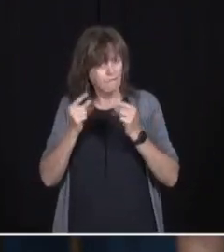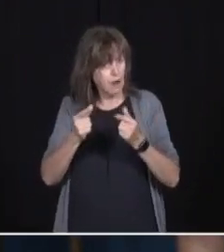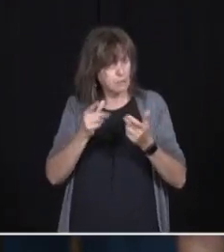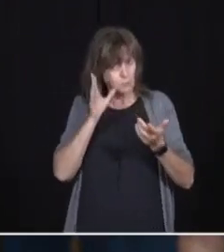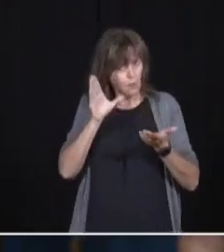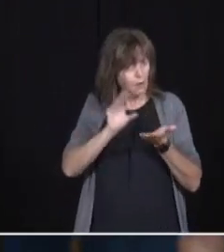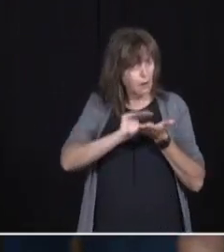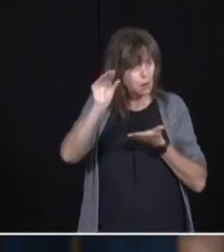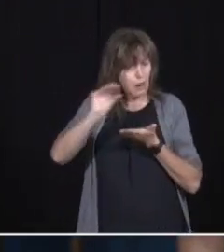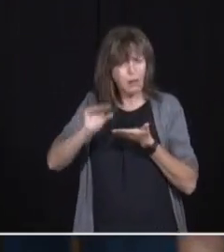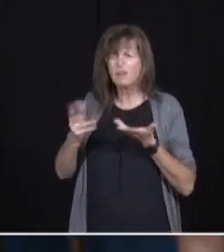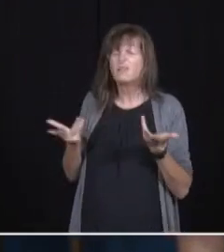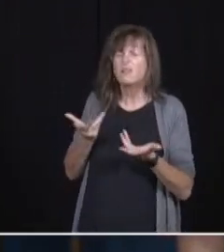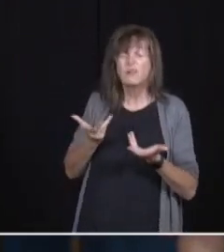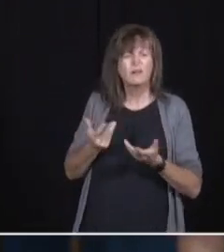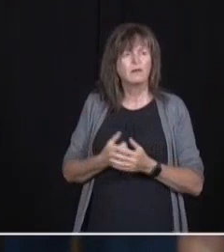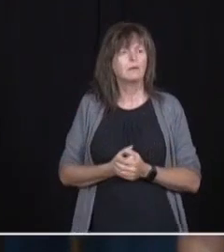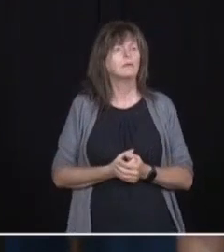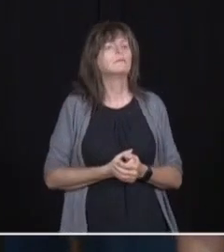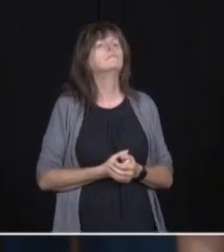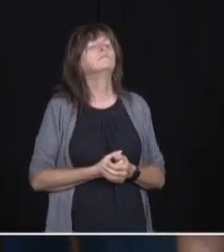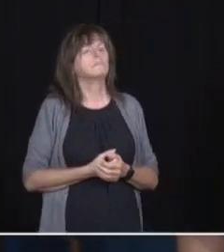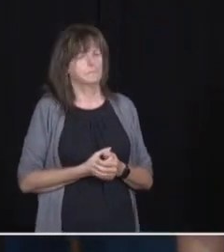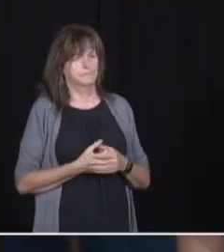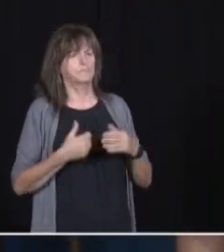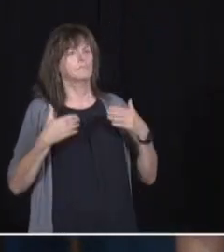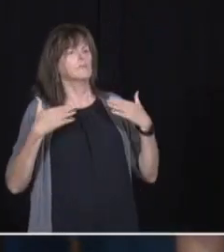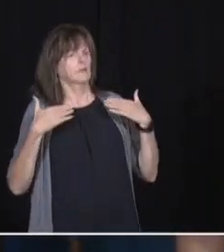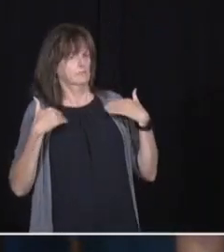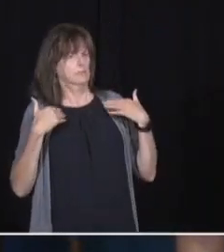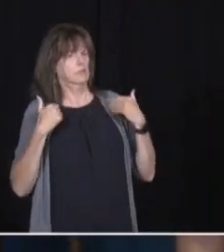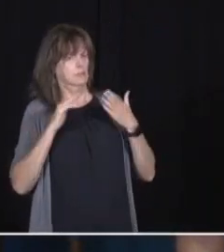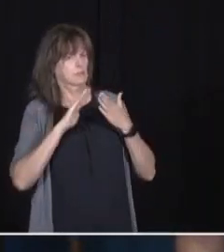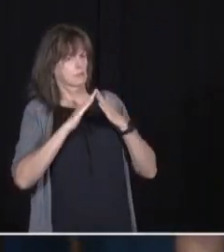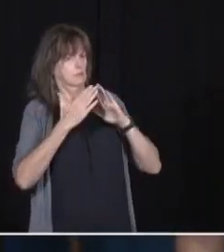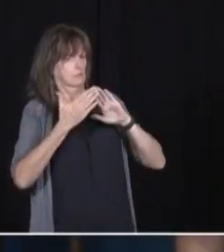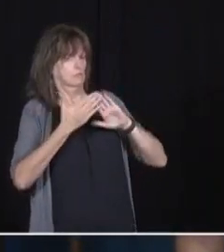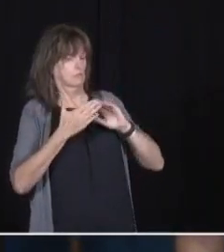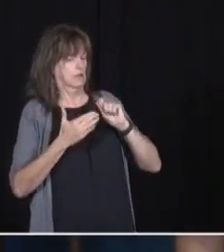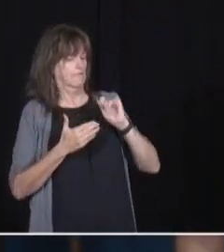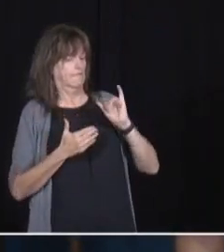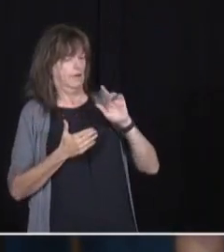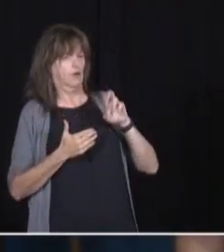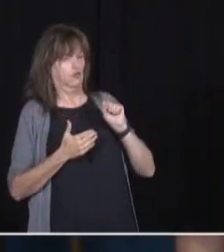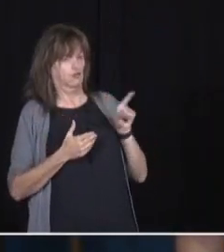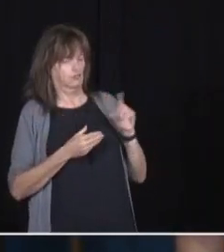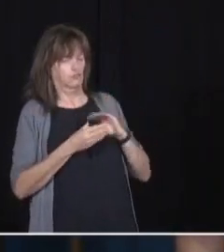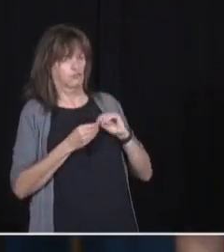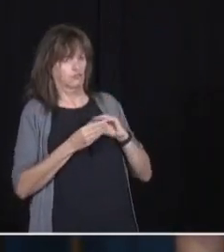and how quickly can you see these funds being moved? I will pass us over to the municipal affairs Minister.